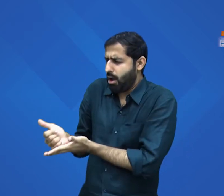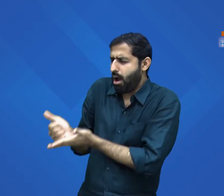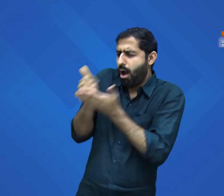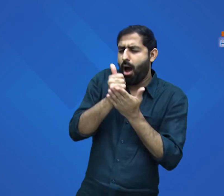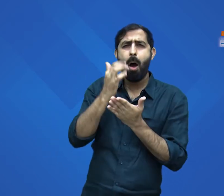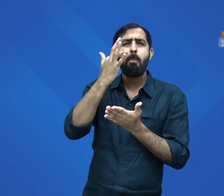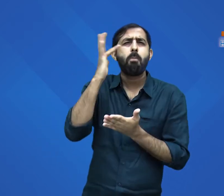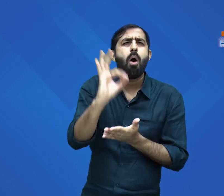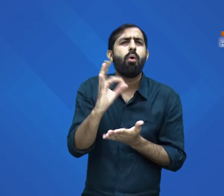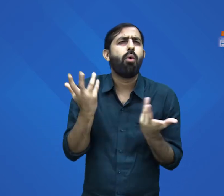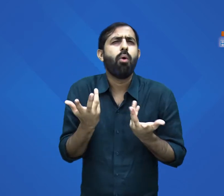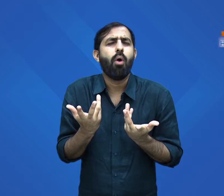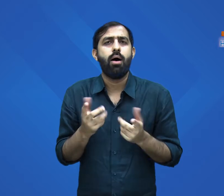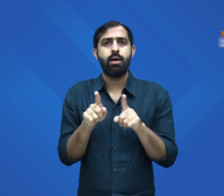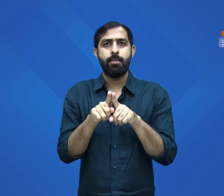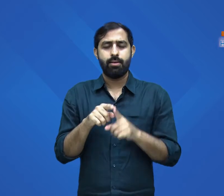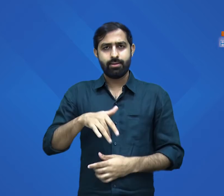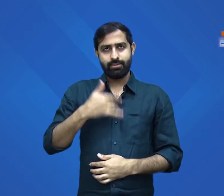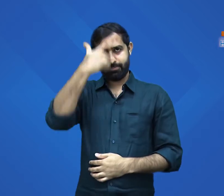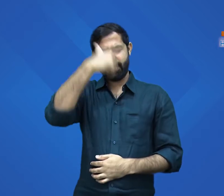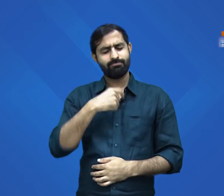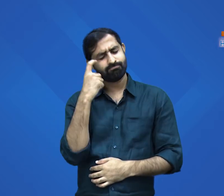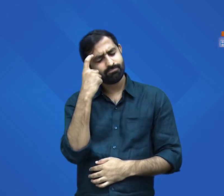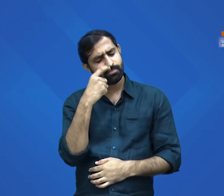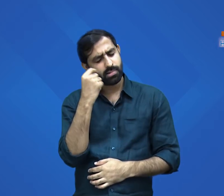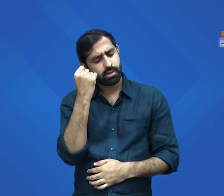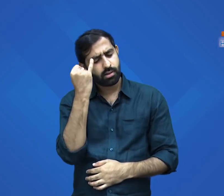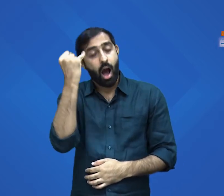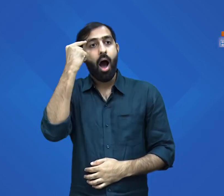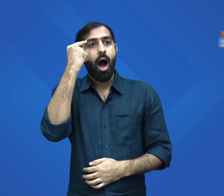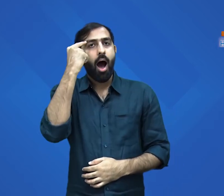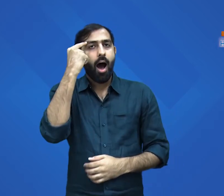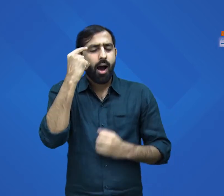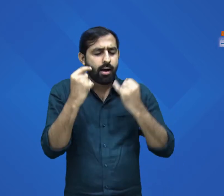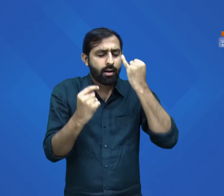What is the significance of language? Language is important because